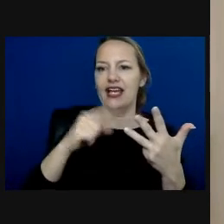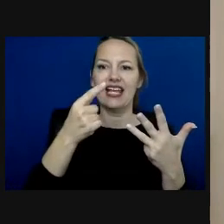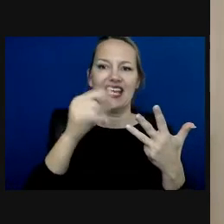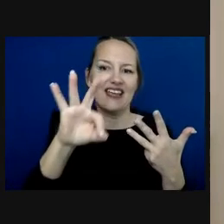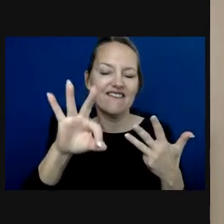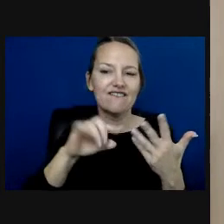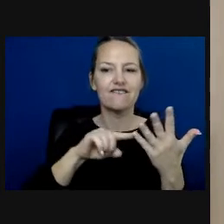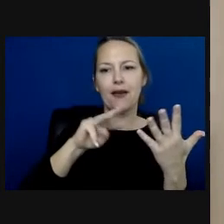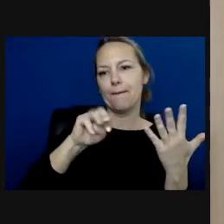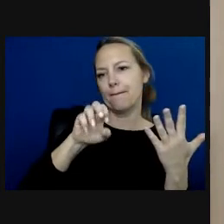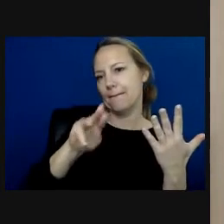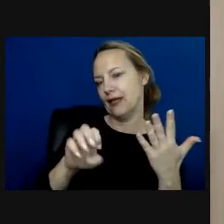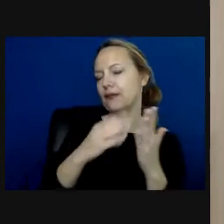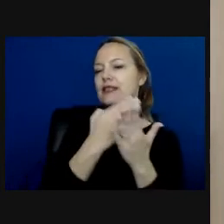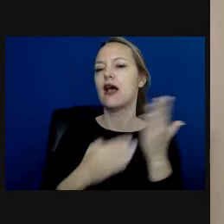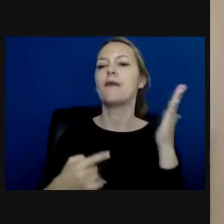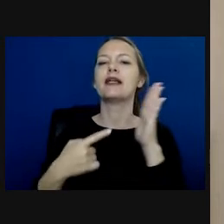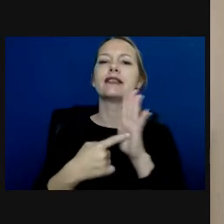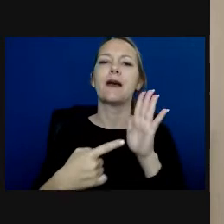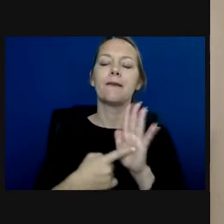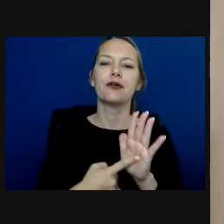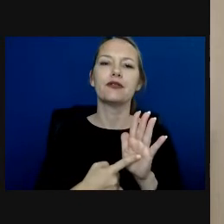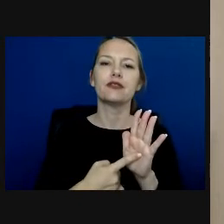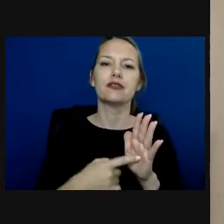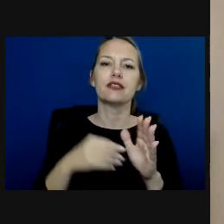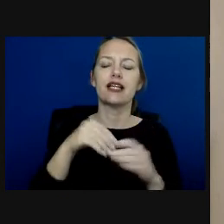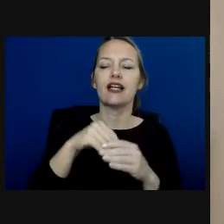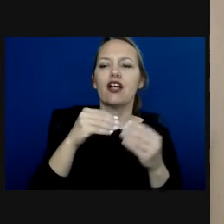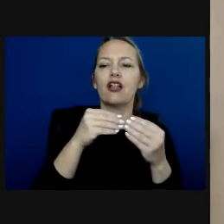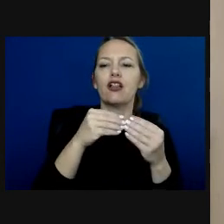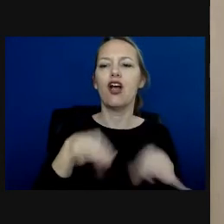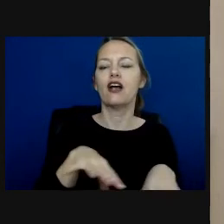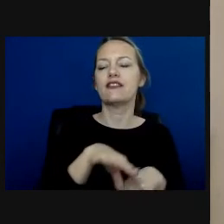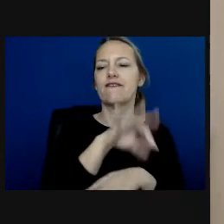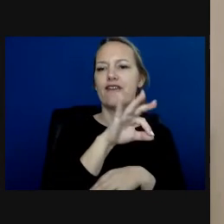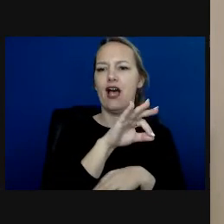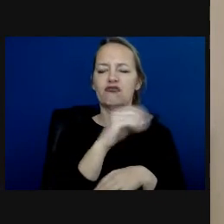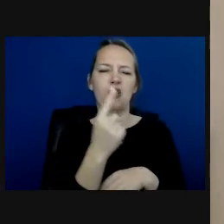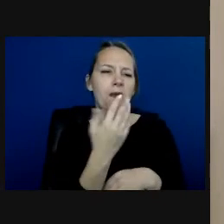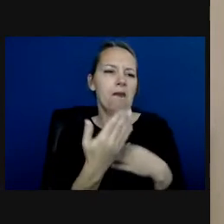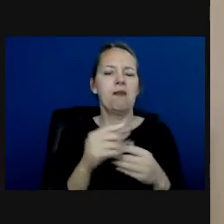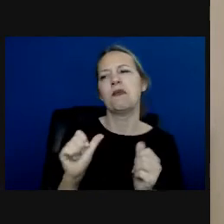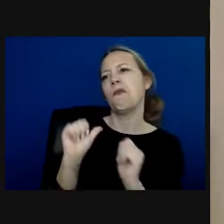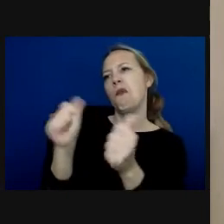Some examples of this may be in our lost and found channel where someone may post a picture in a comment that reads,